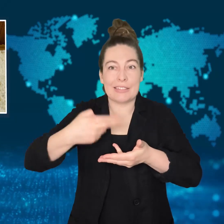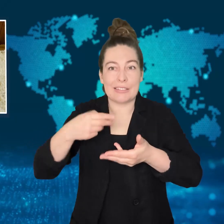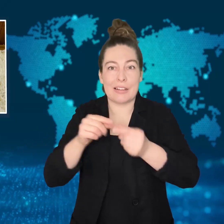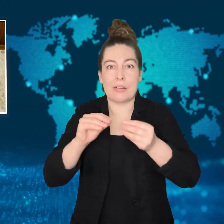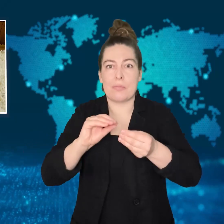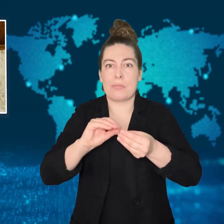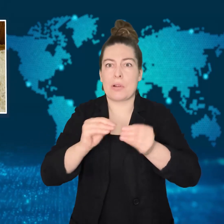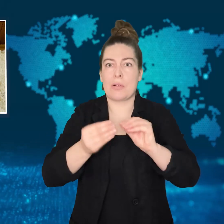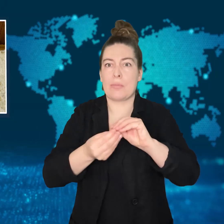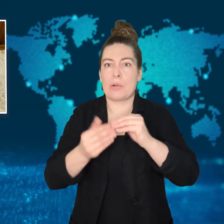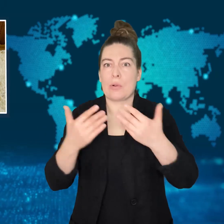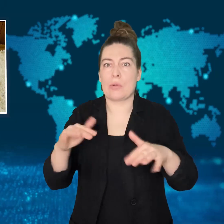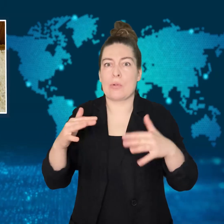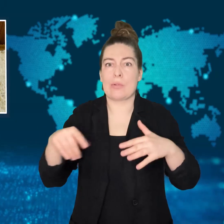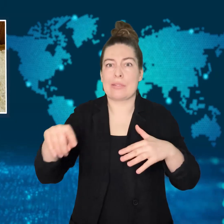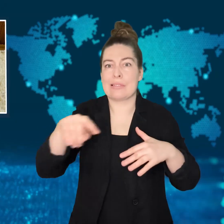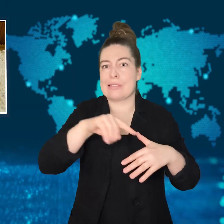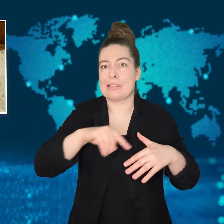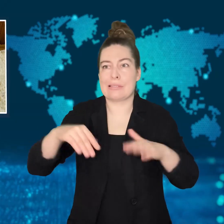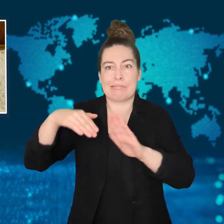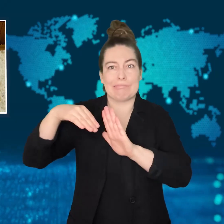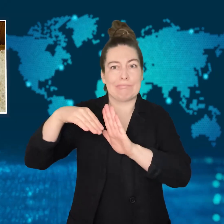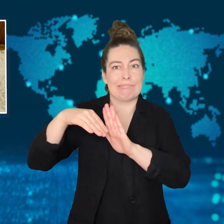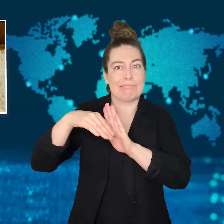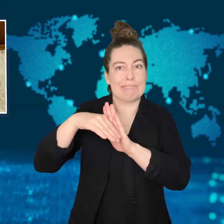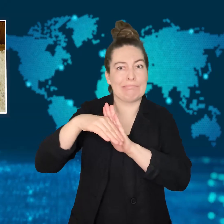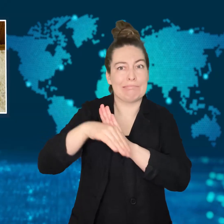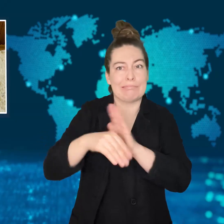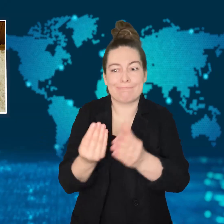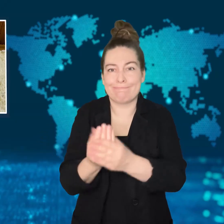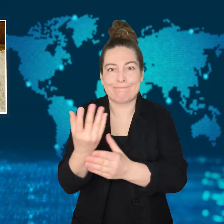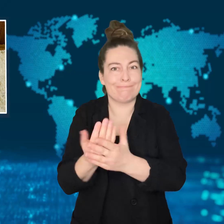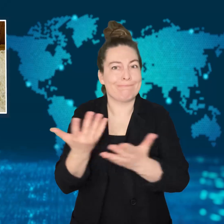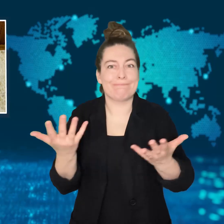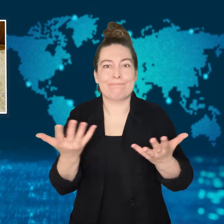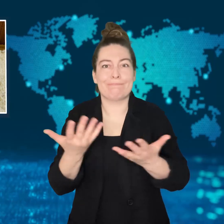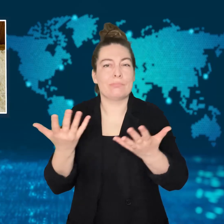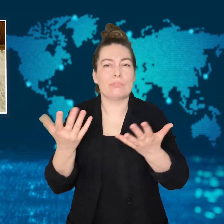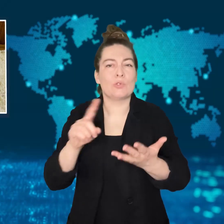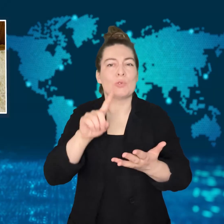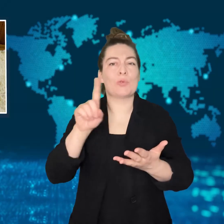bad weather, heat waves, typhoon threats, and earthquakes.